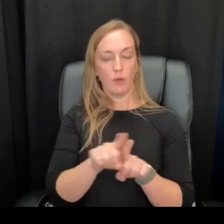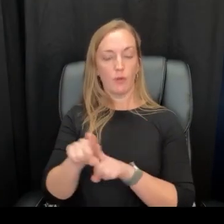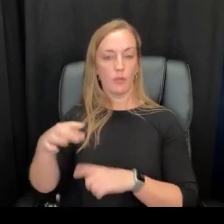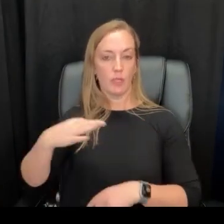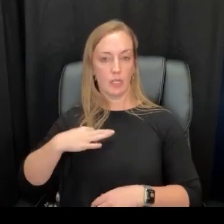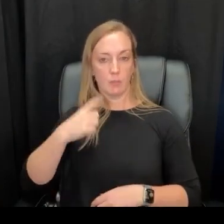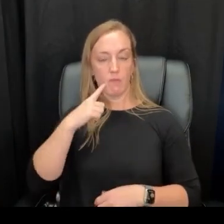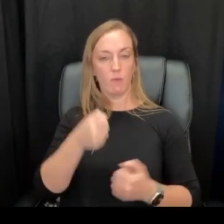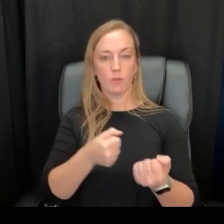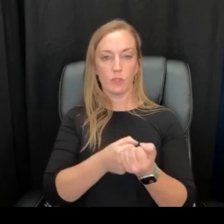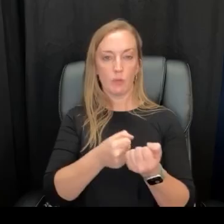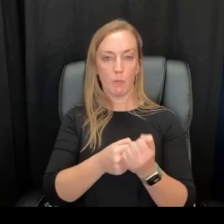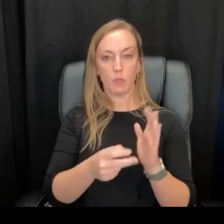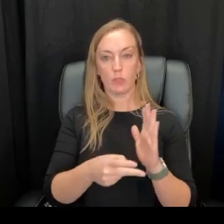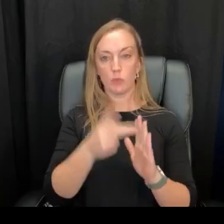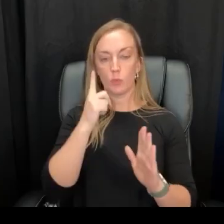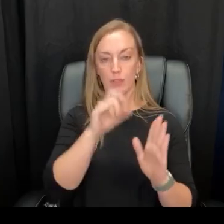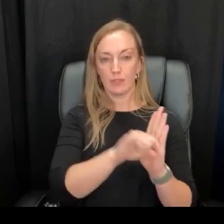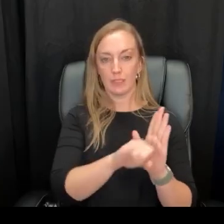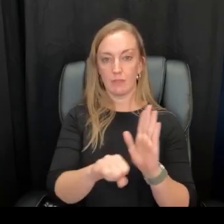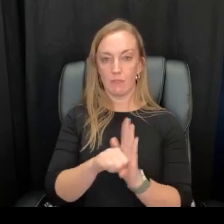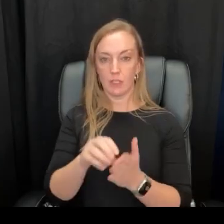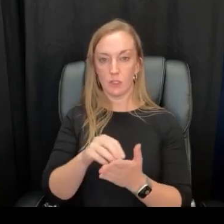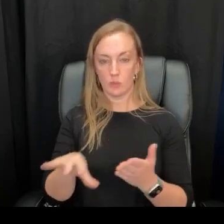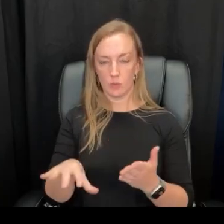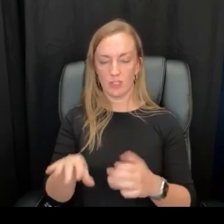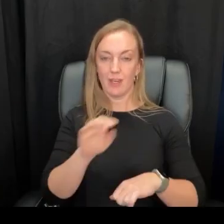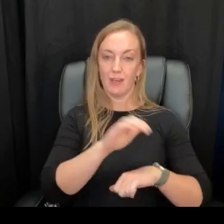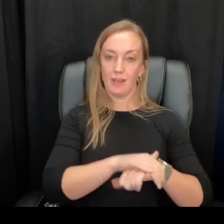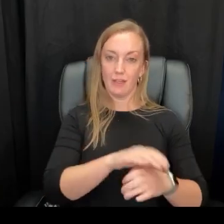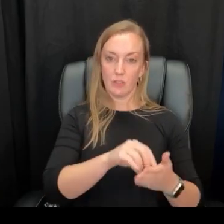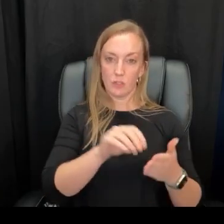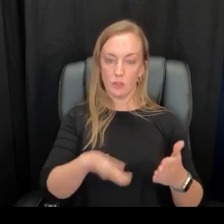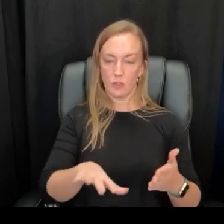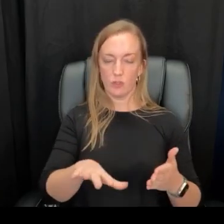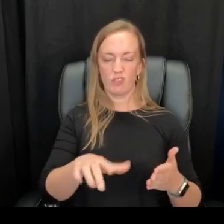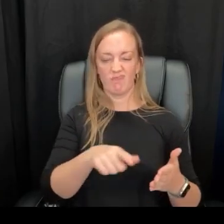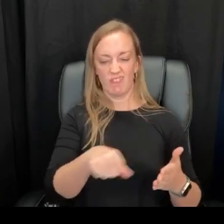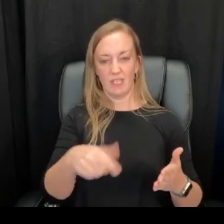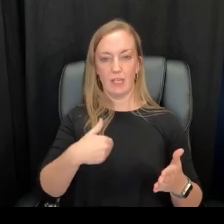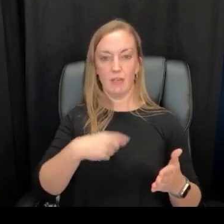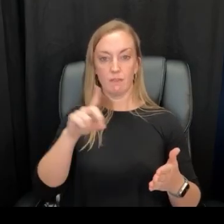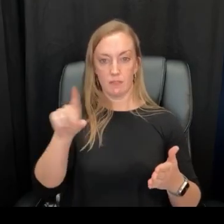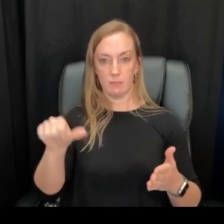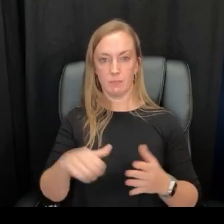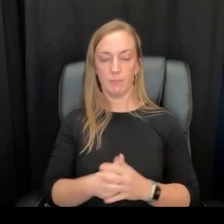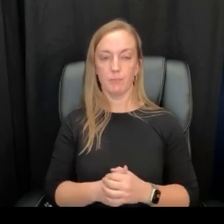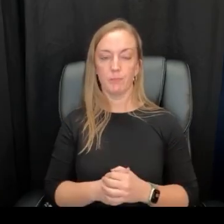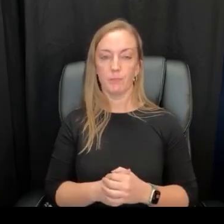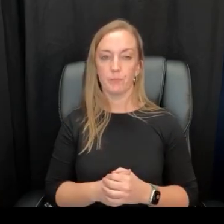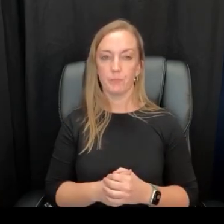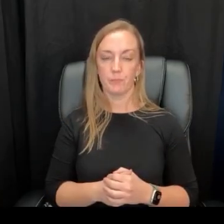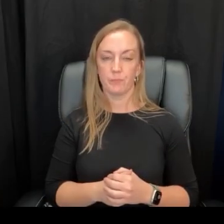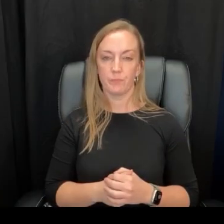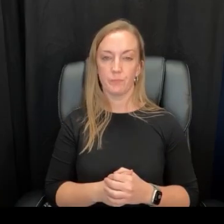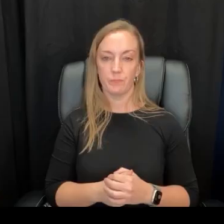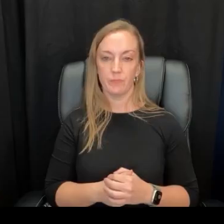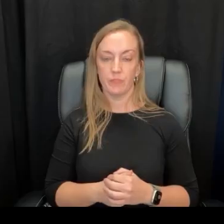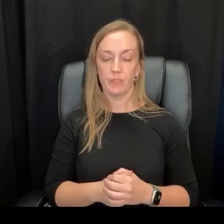and eligibility for supporting dually-identified students, English Learners with Disabilities.